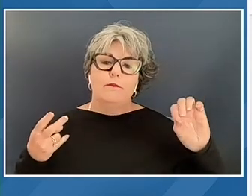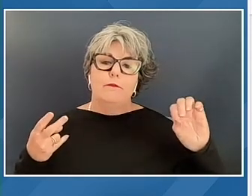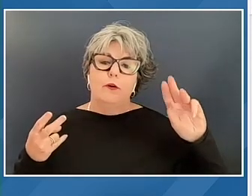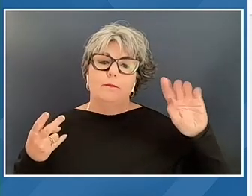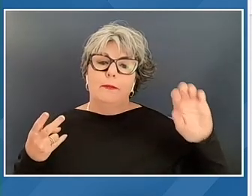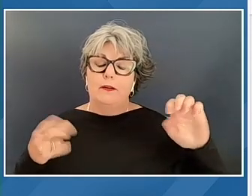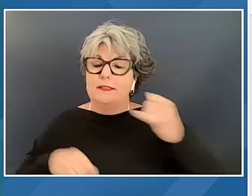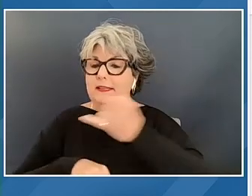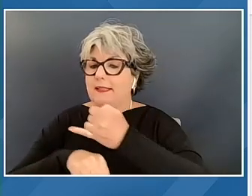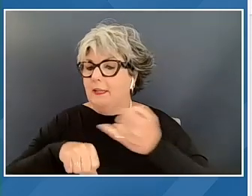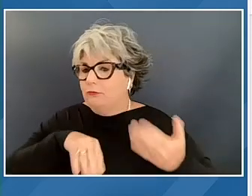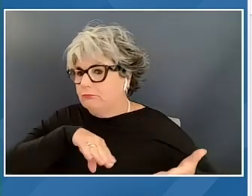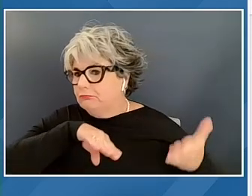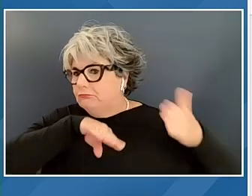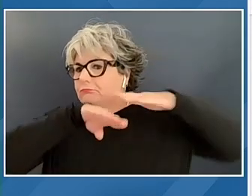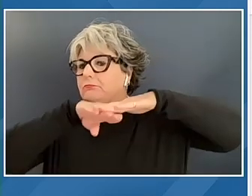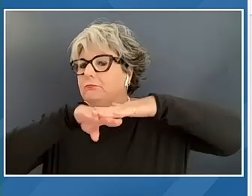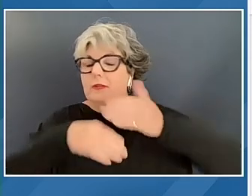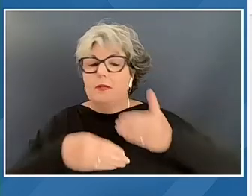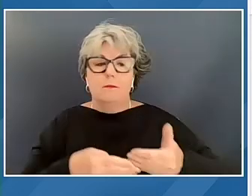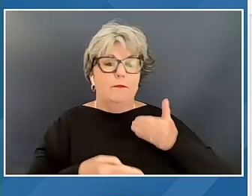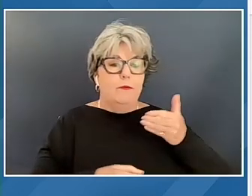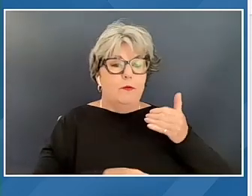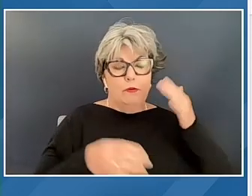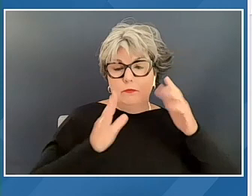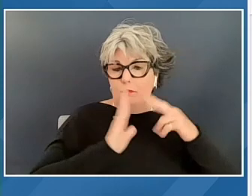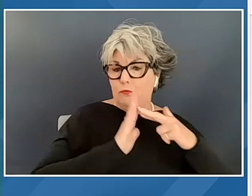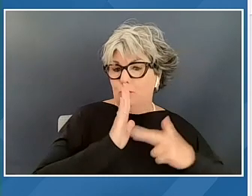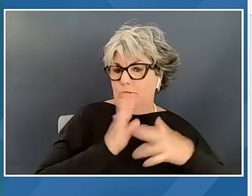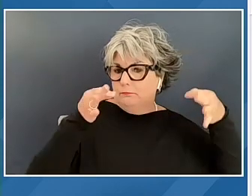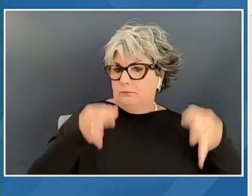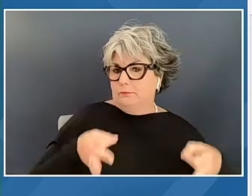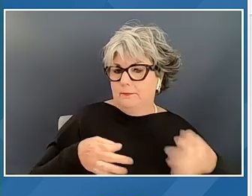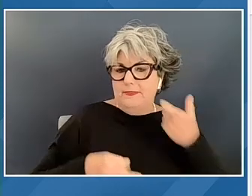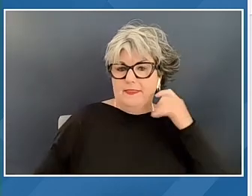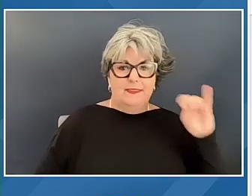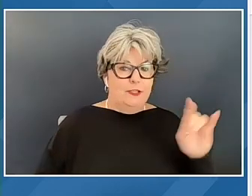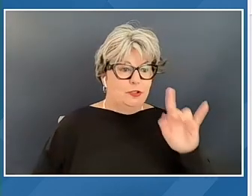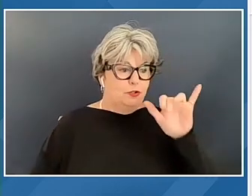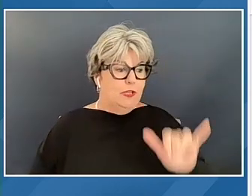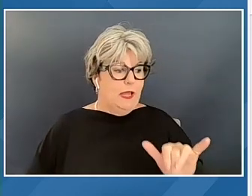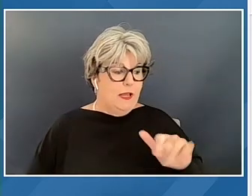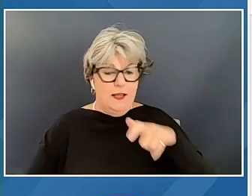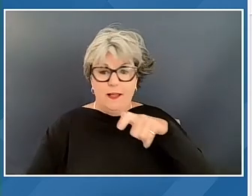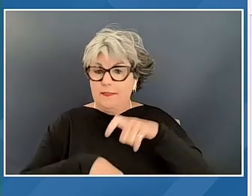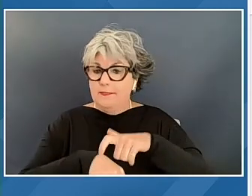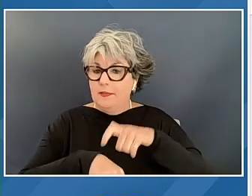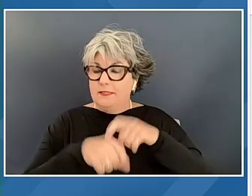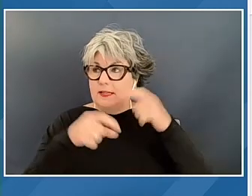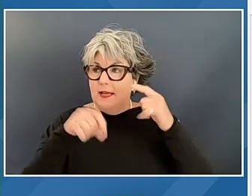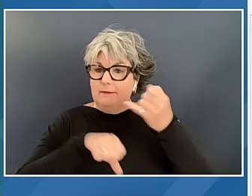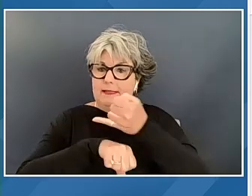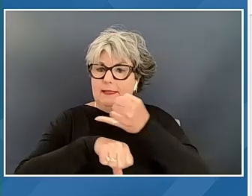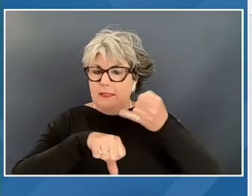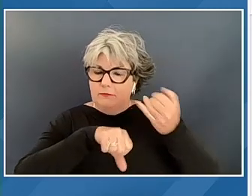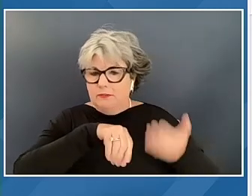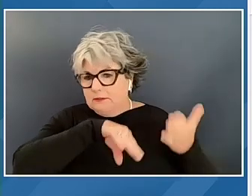and prior to final rules that went into effect this July, those periods resulted in interest capitalizing and being added